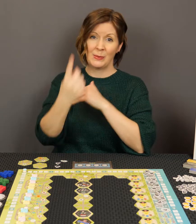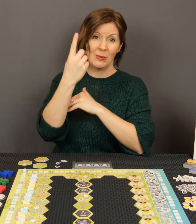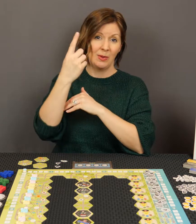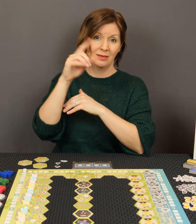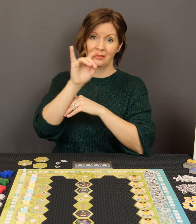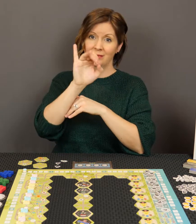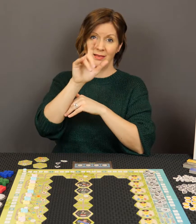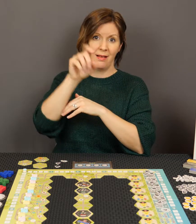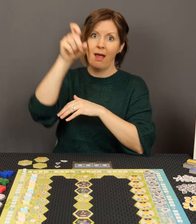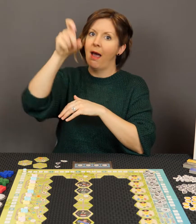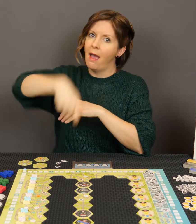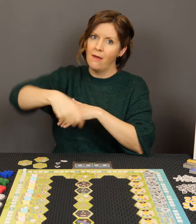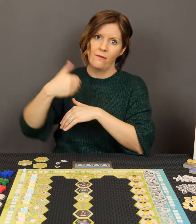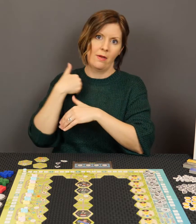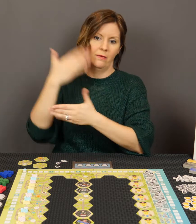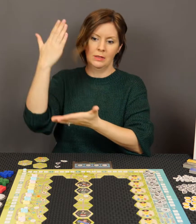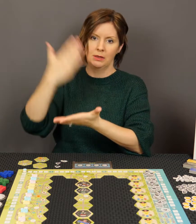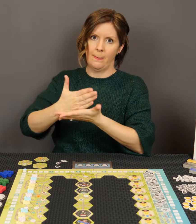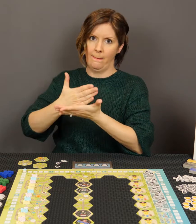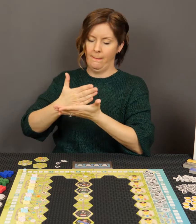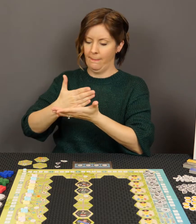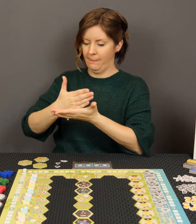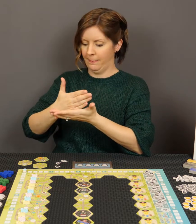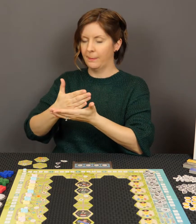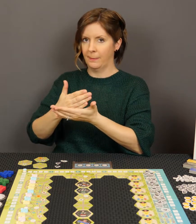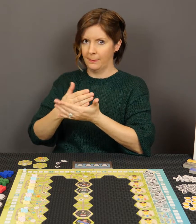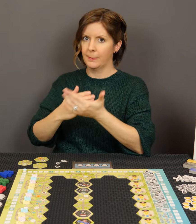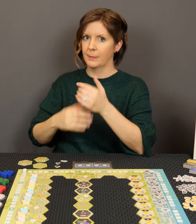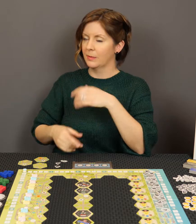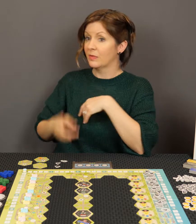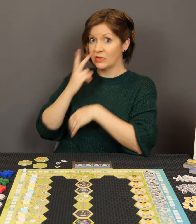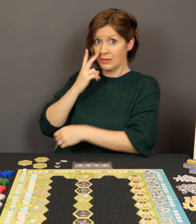At least 1 of those tiles has to have a stop.